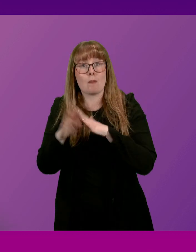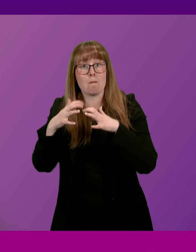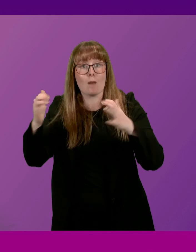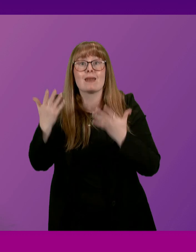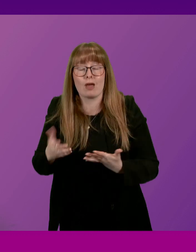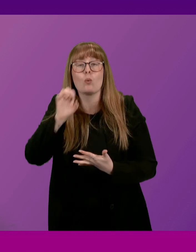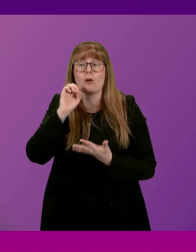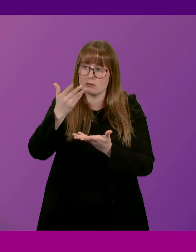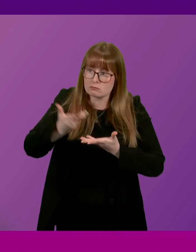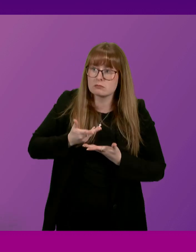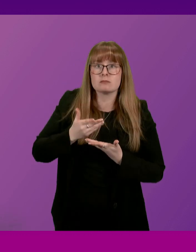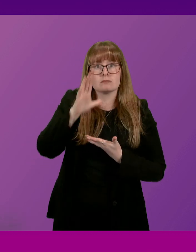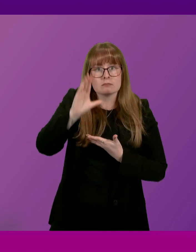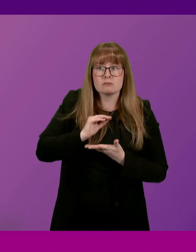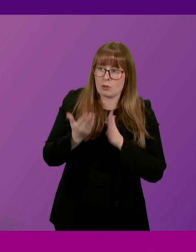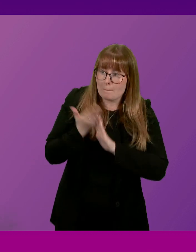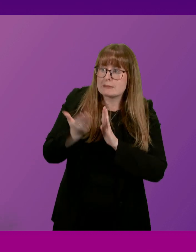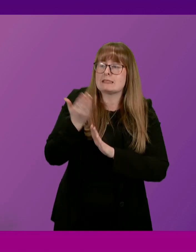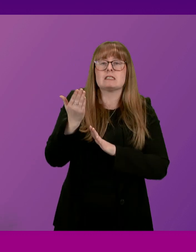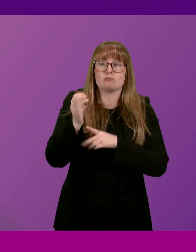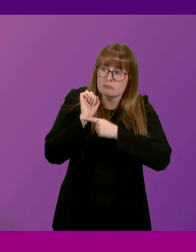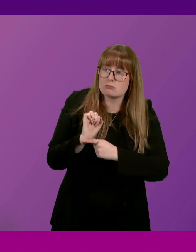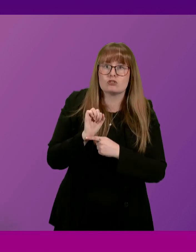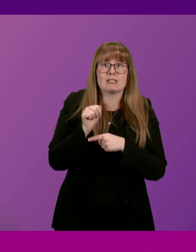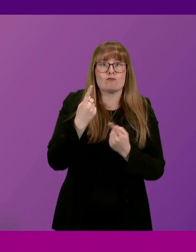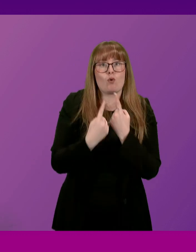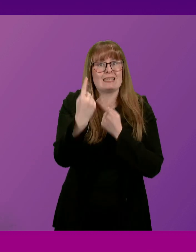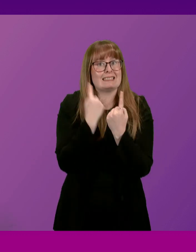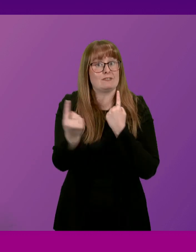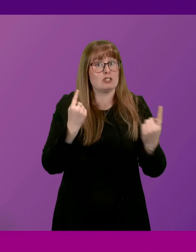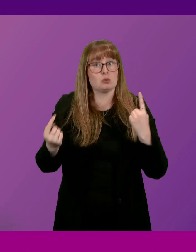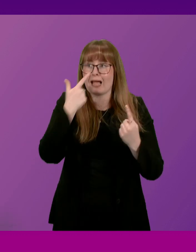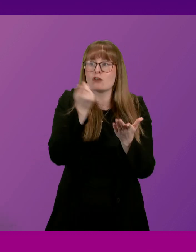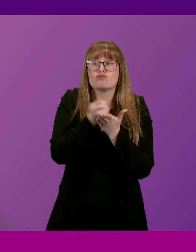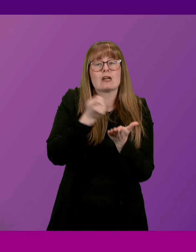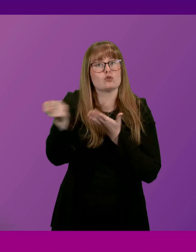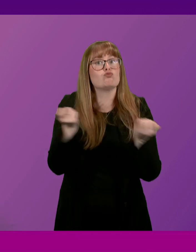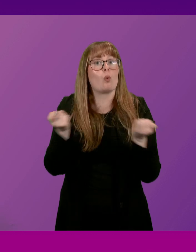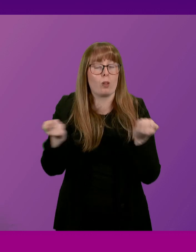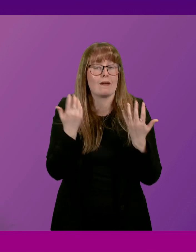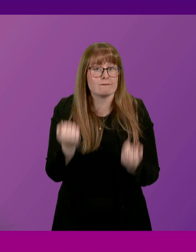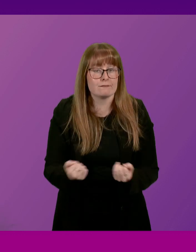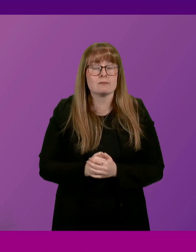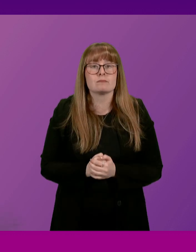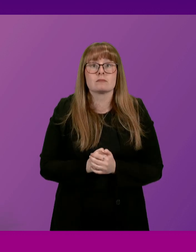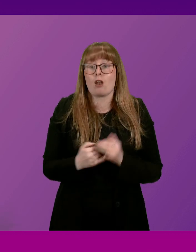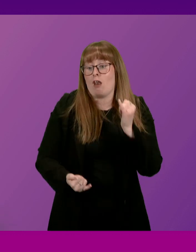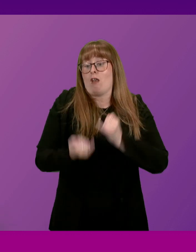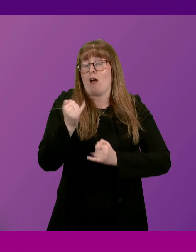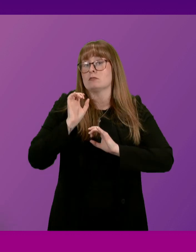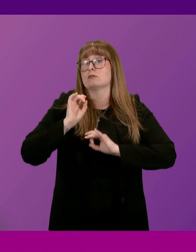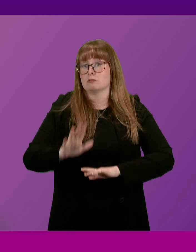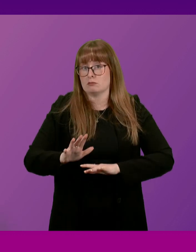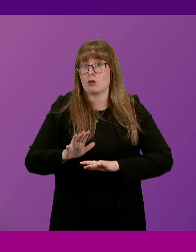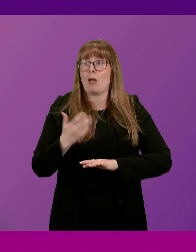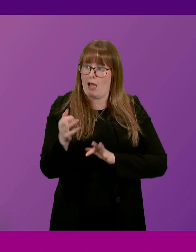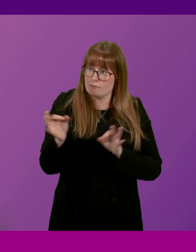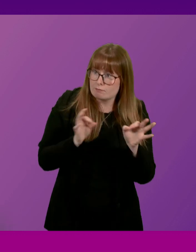provide protection for individuals through rent controls. Measures and mechanisms are available